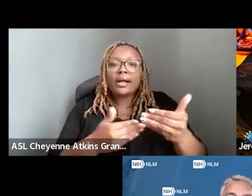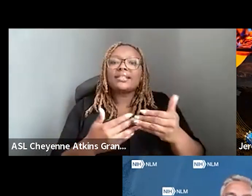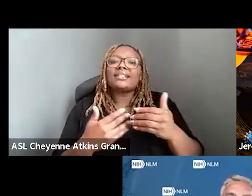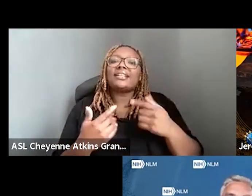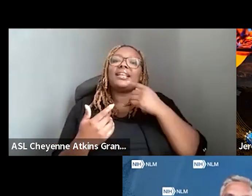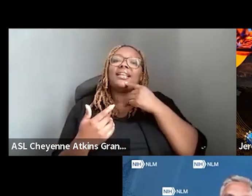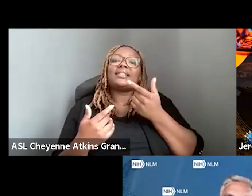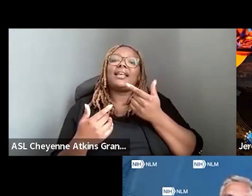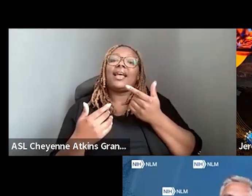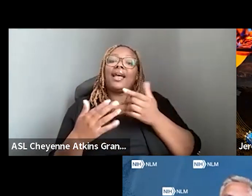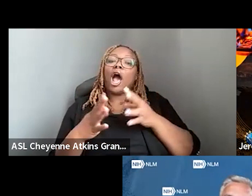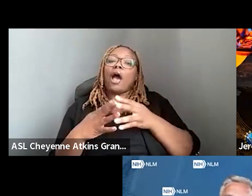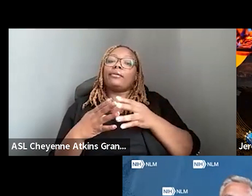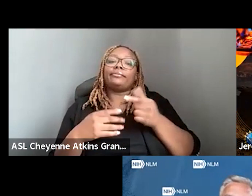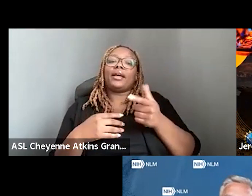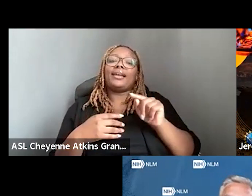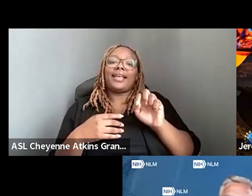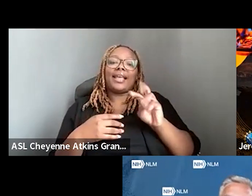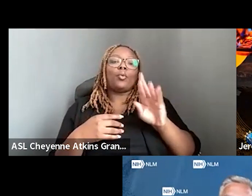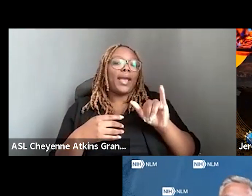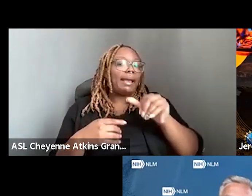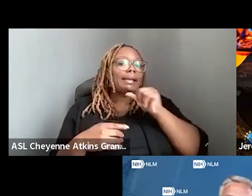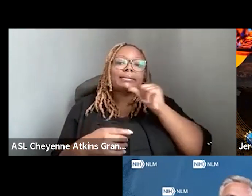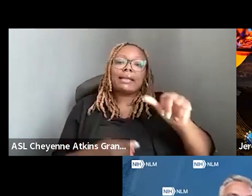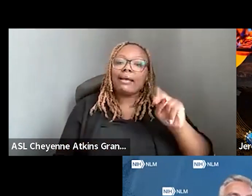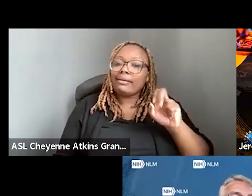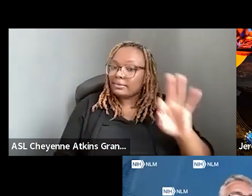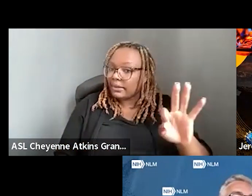It's not NSF. I just want people to realize that. Jeremy Leffler: Great. Thank you.